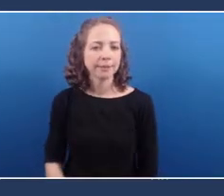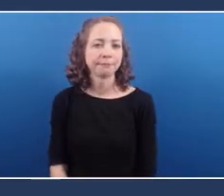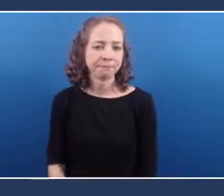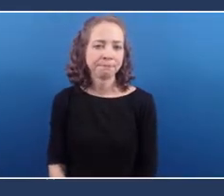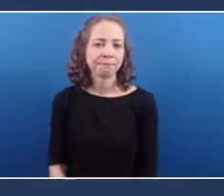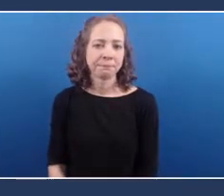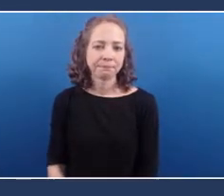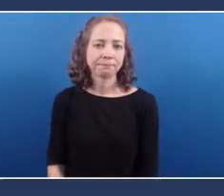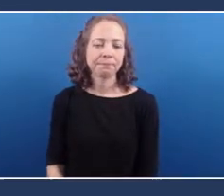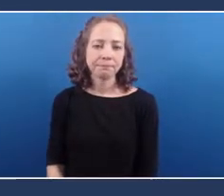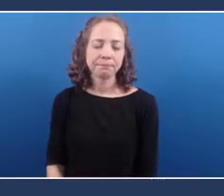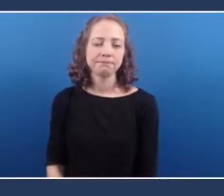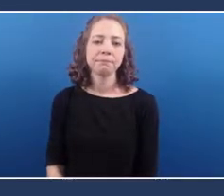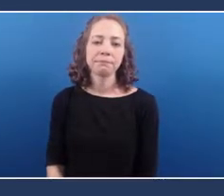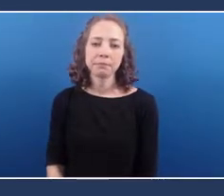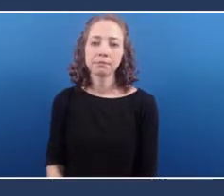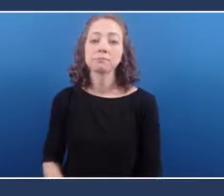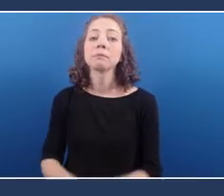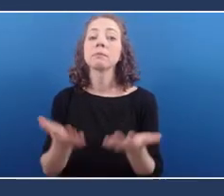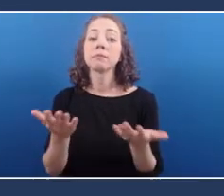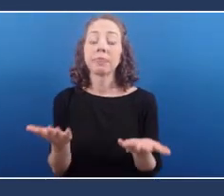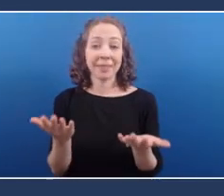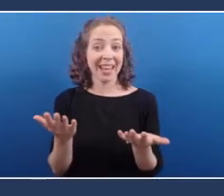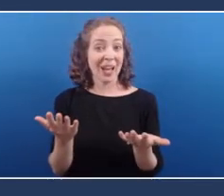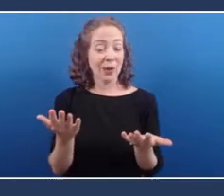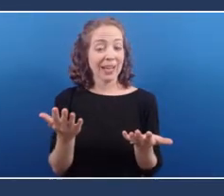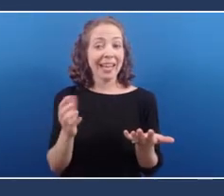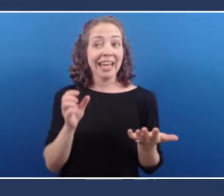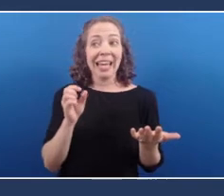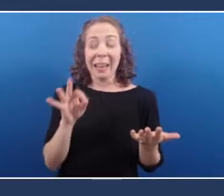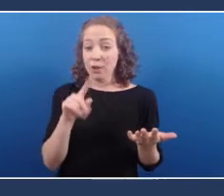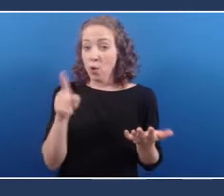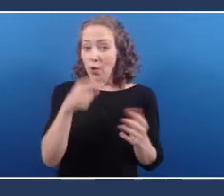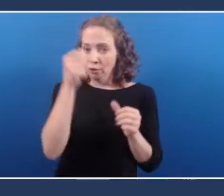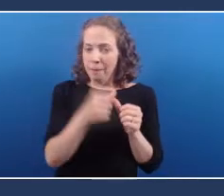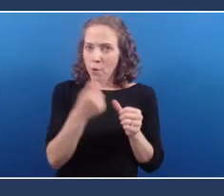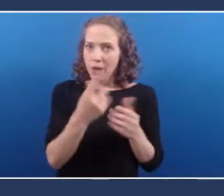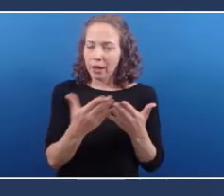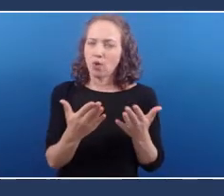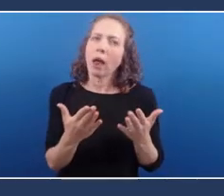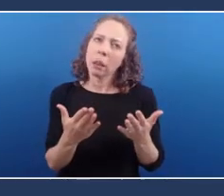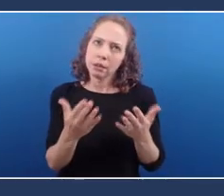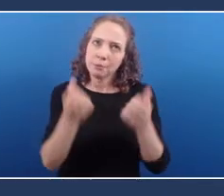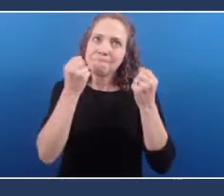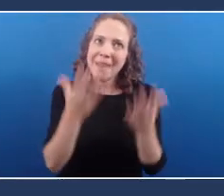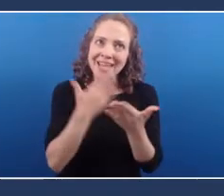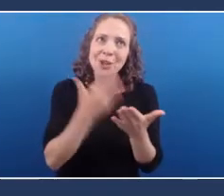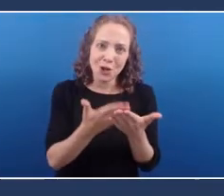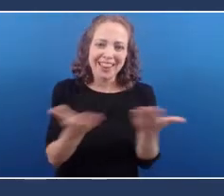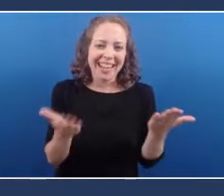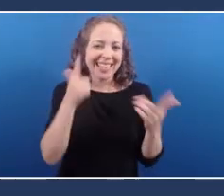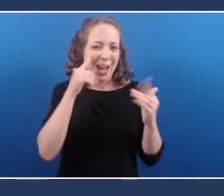Now, if there is one thing that I hope you take away from this presentation; not one thing, there are too many good things to take away from this presentation.